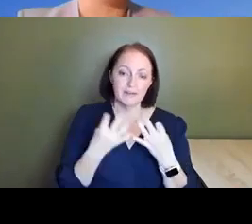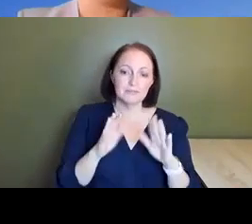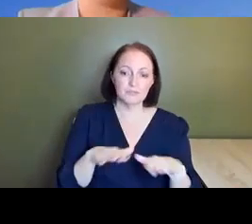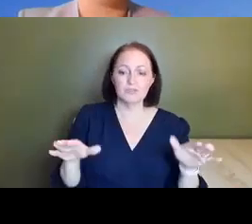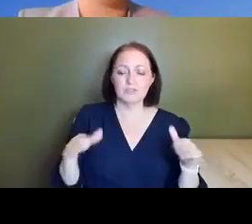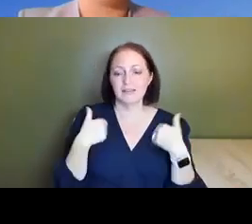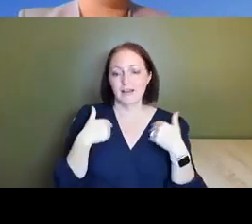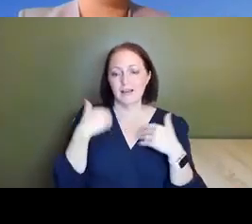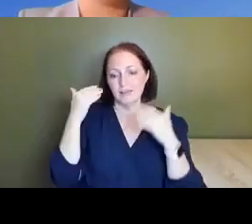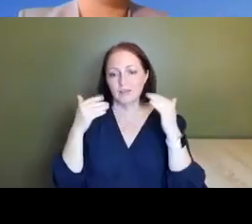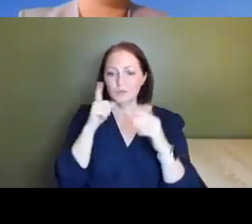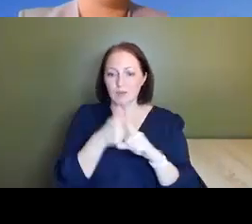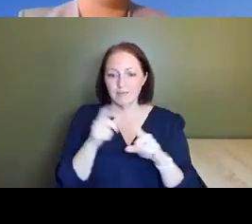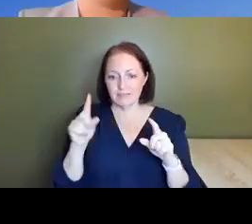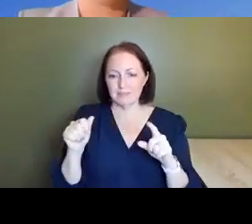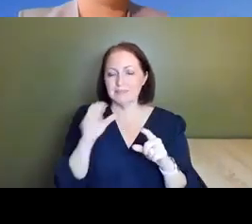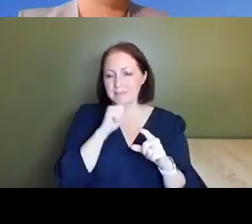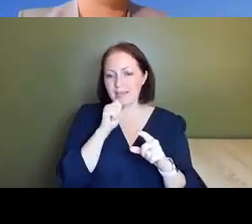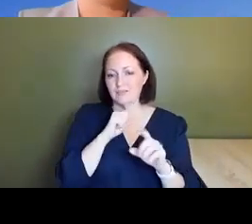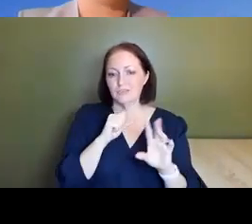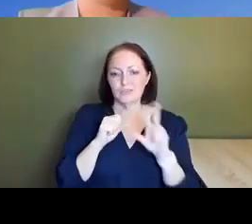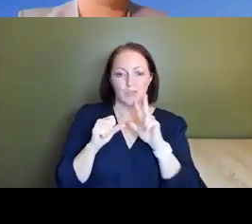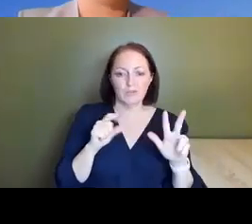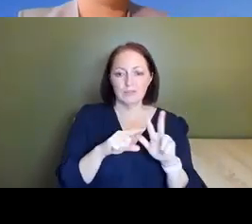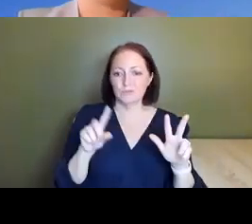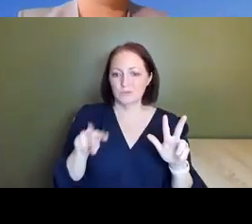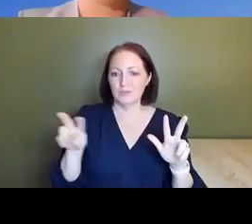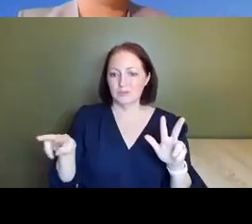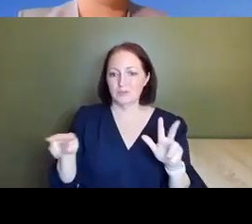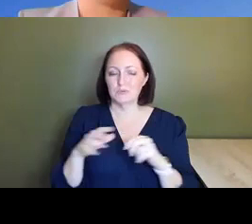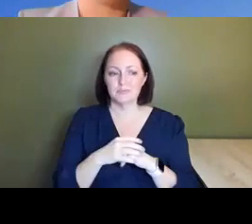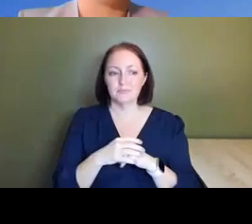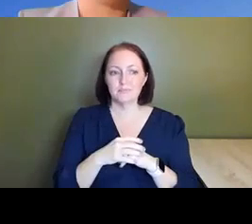adults with disabilities between the ages of three and 22. And then Head Start Policy